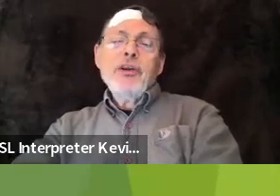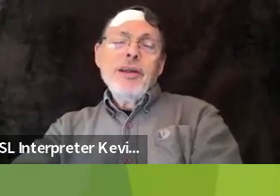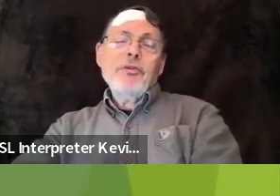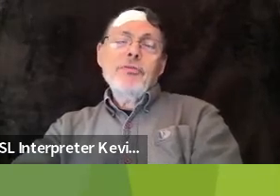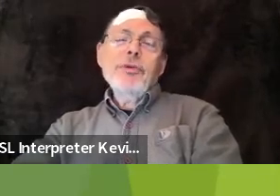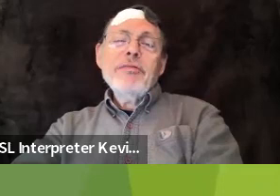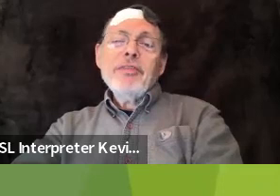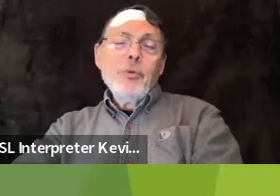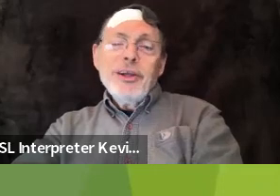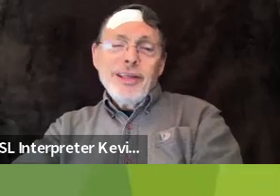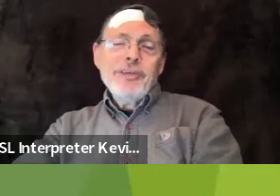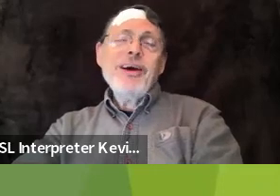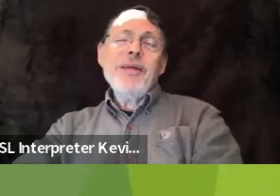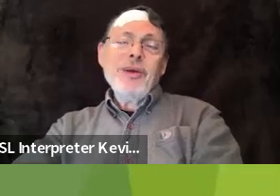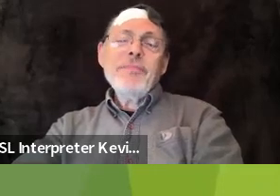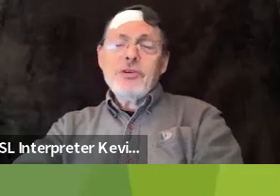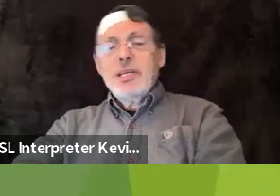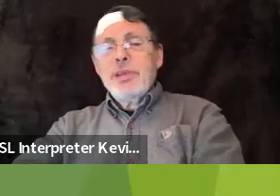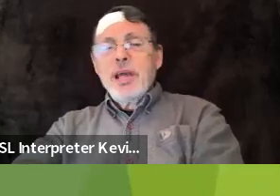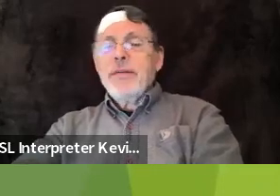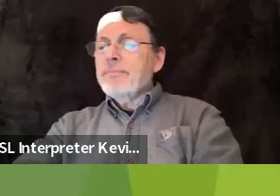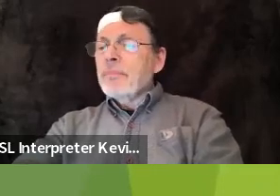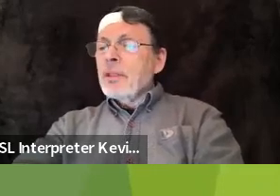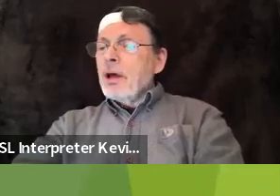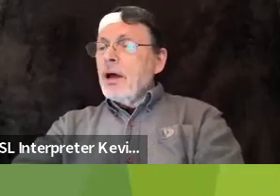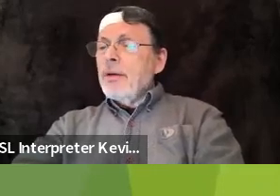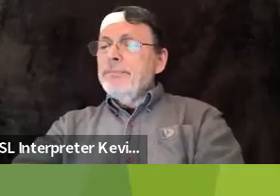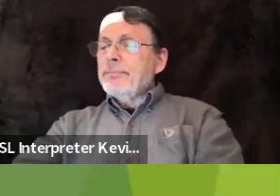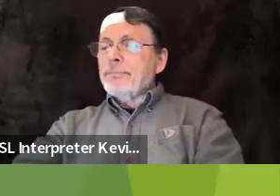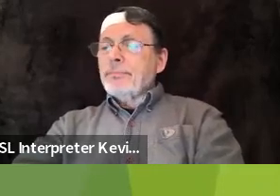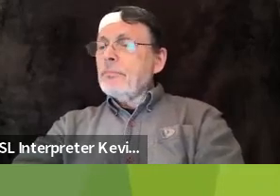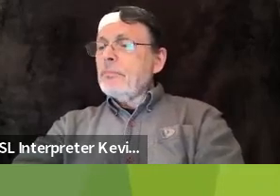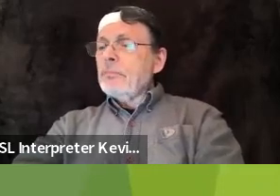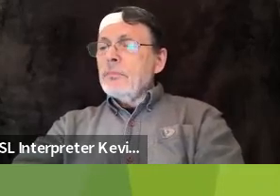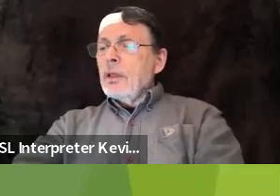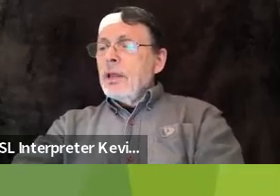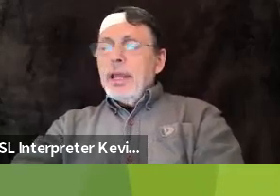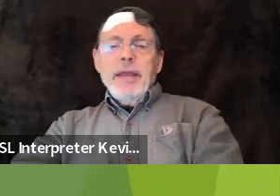You don't have to reinvent the wheel every time. So see what you've got.